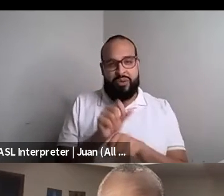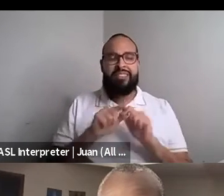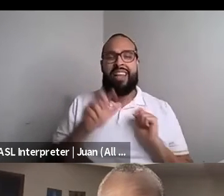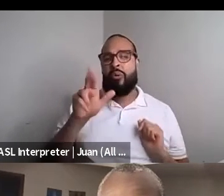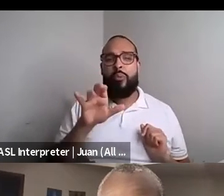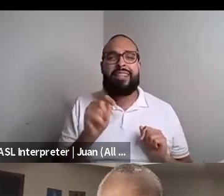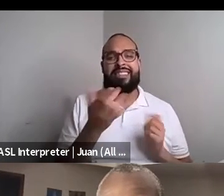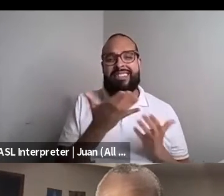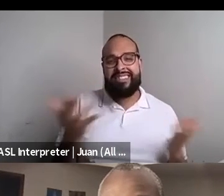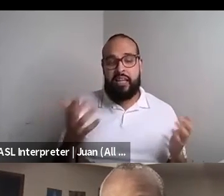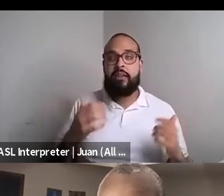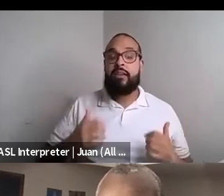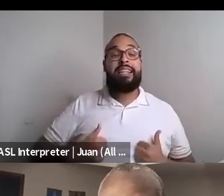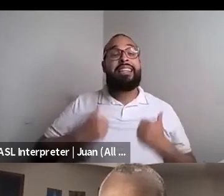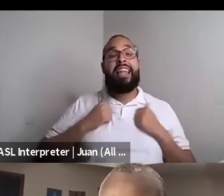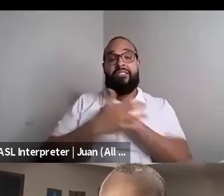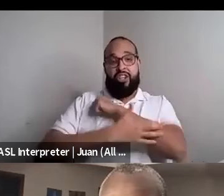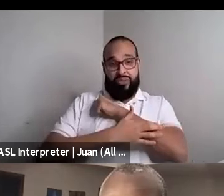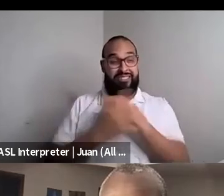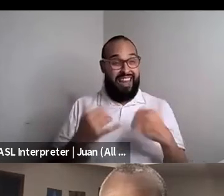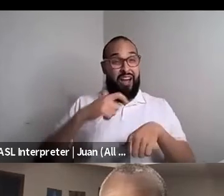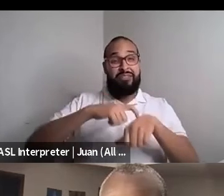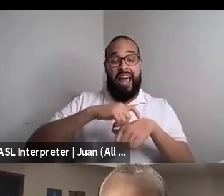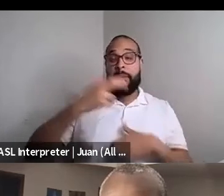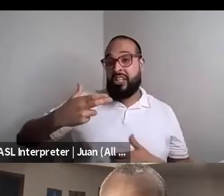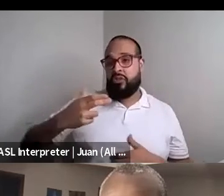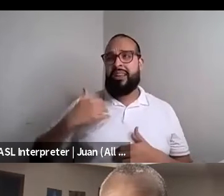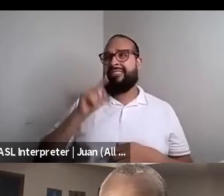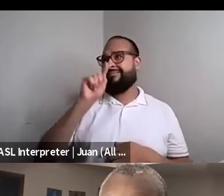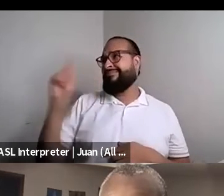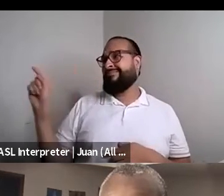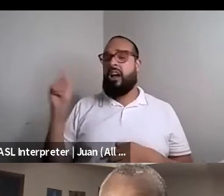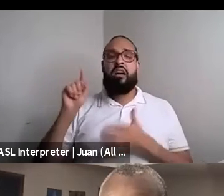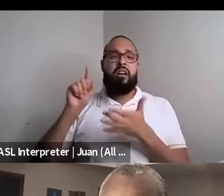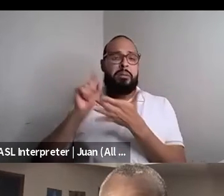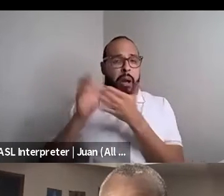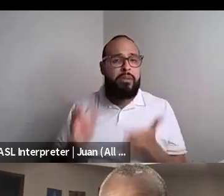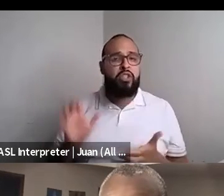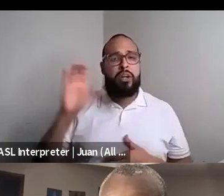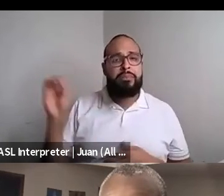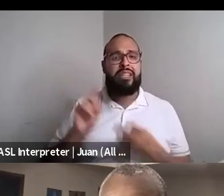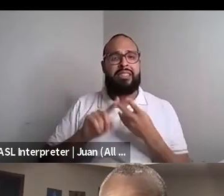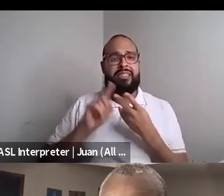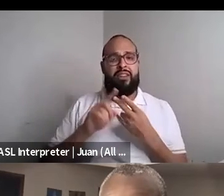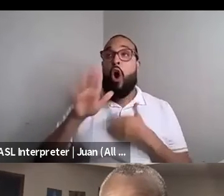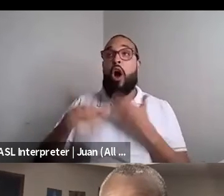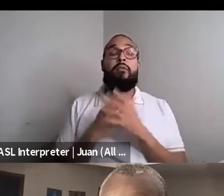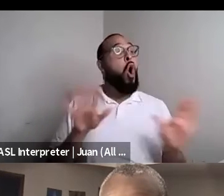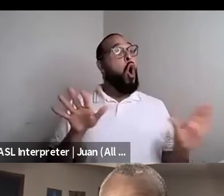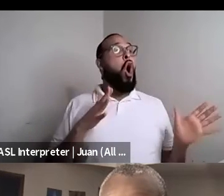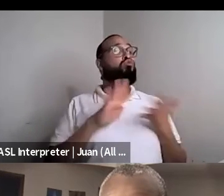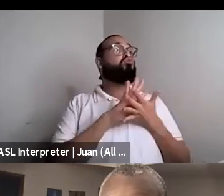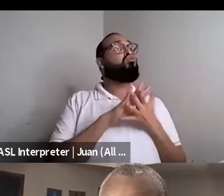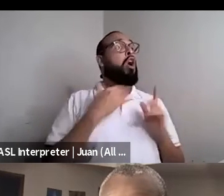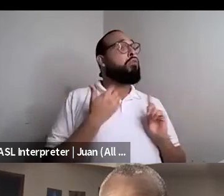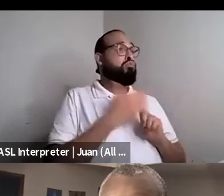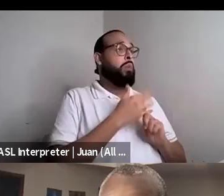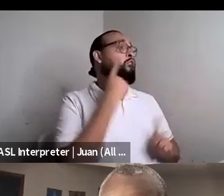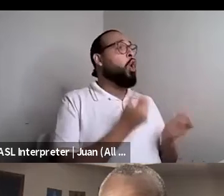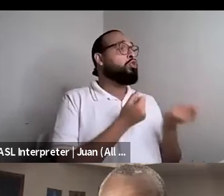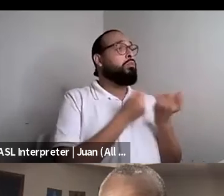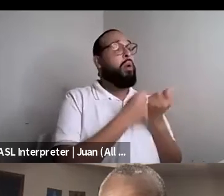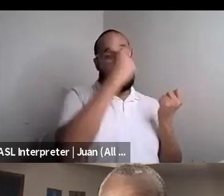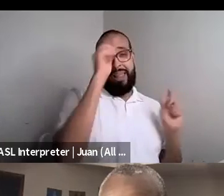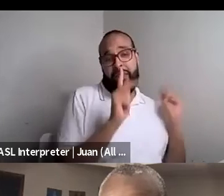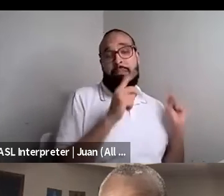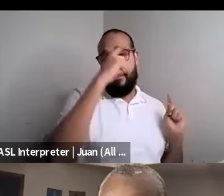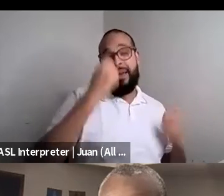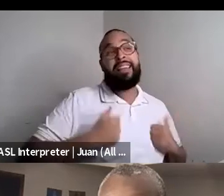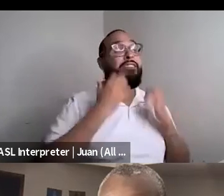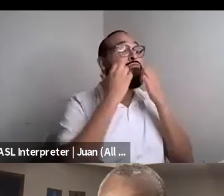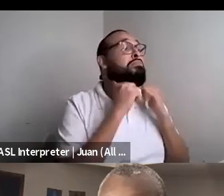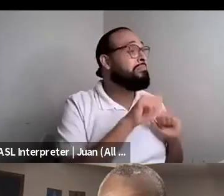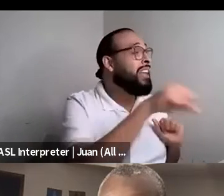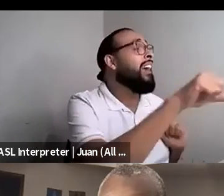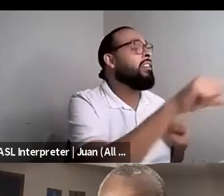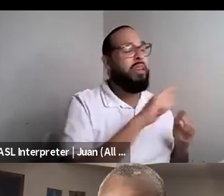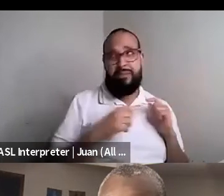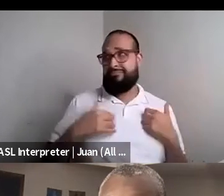Nahshon Anderson: At this point in time in history and you have these publishers in the literary agents and they all are acting as if they're for black black people and Black Lives Matter in here, is it I don't feel. I don't feel i don't i don't see it at all.